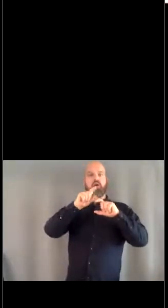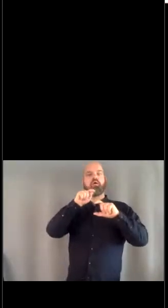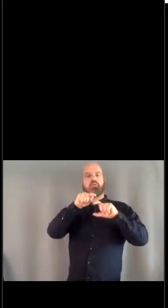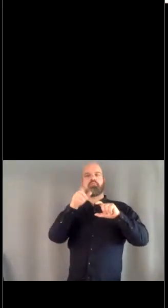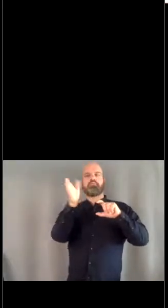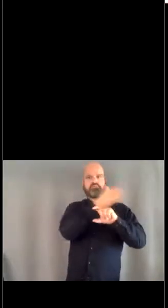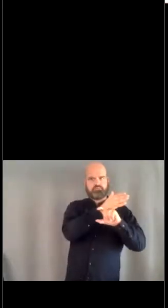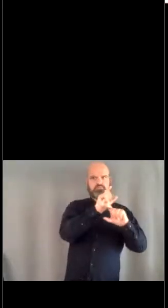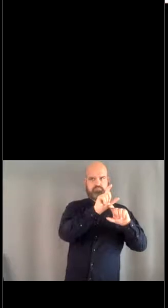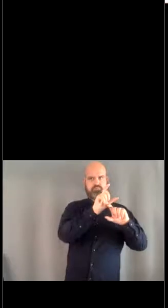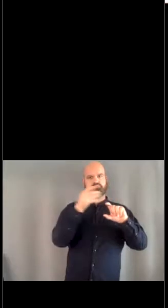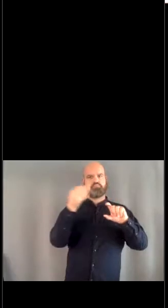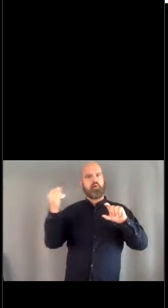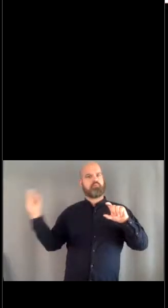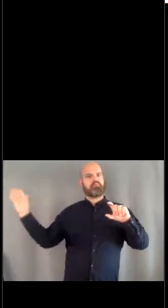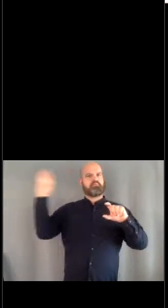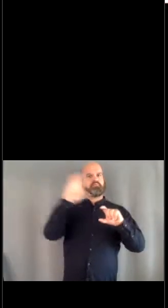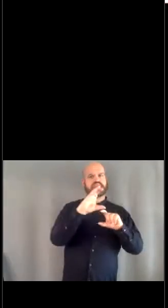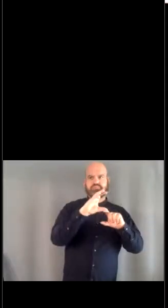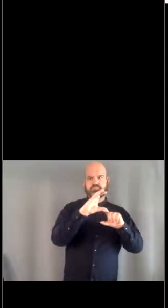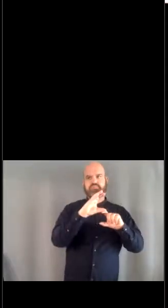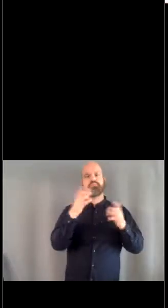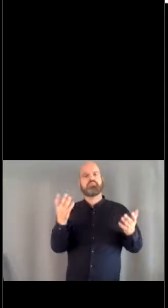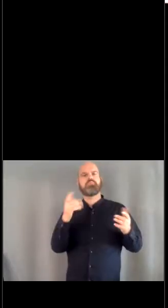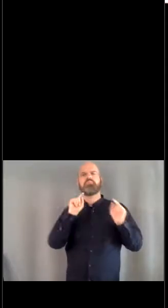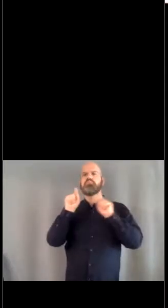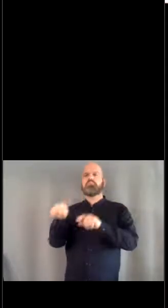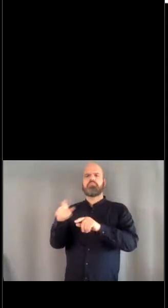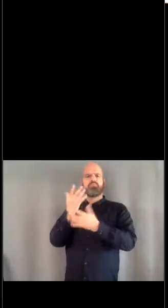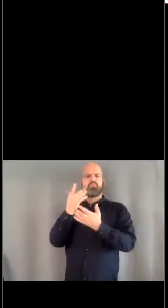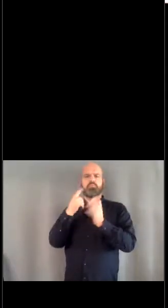In Zambia, if there's a person with a disability in the household,